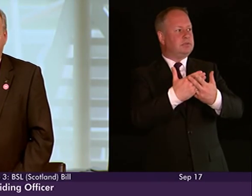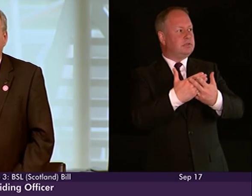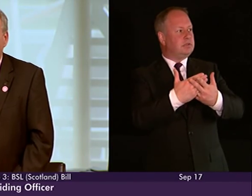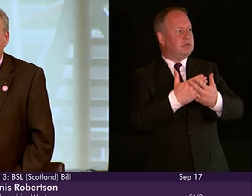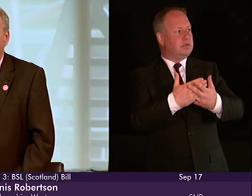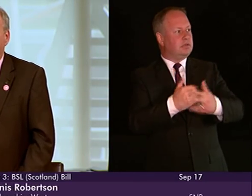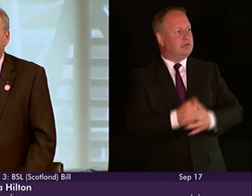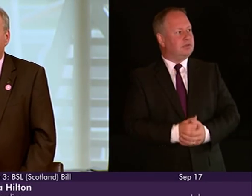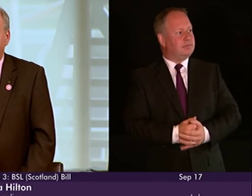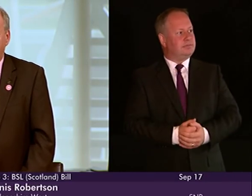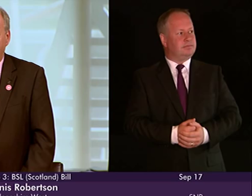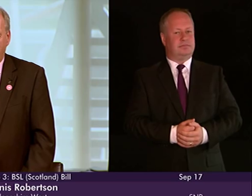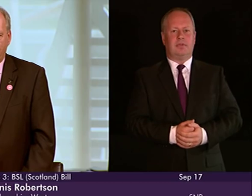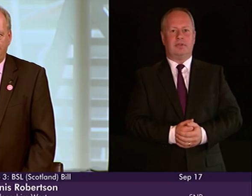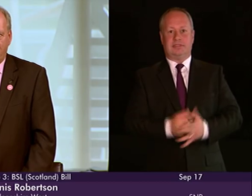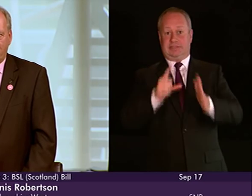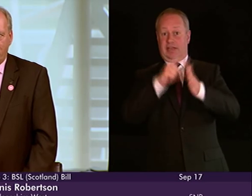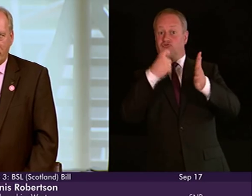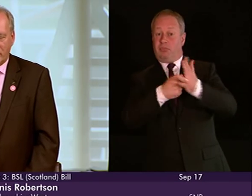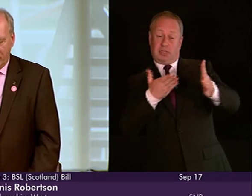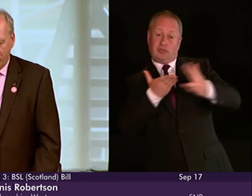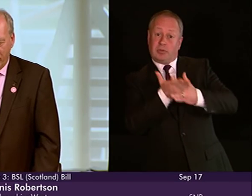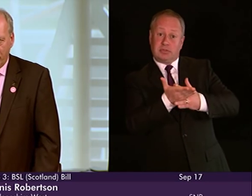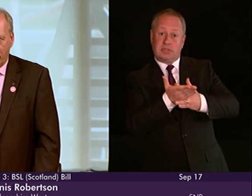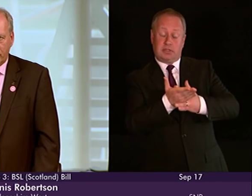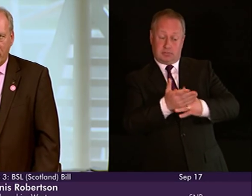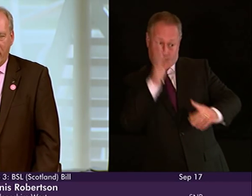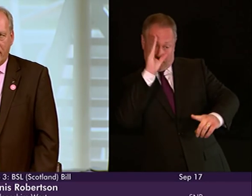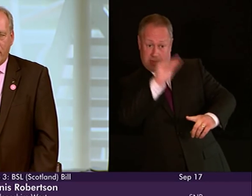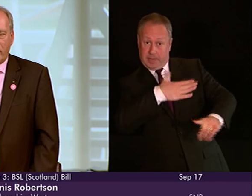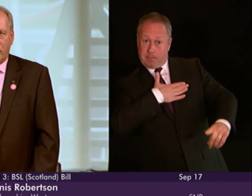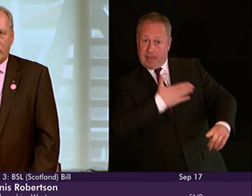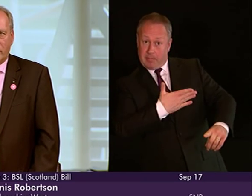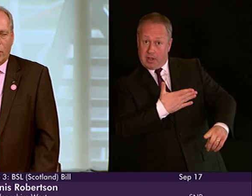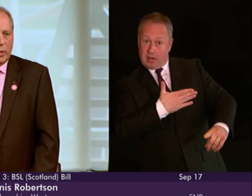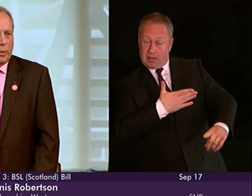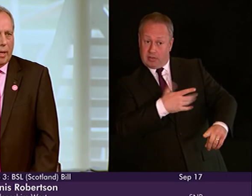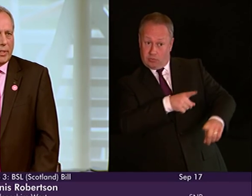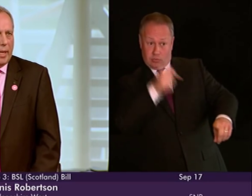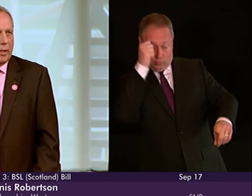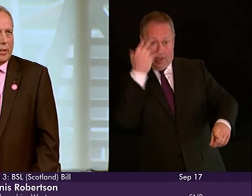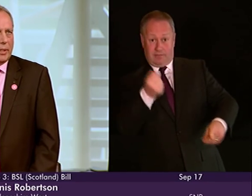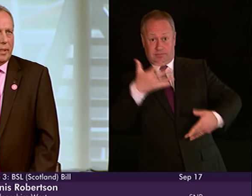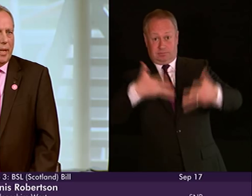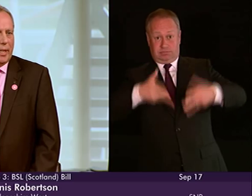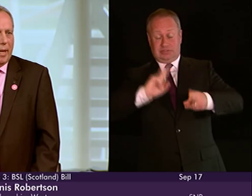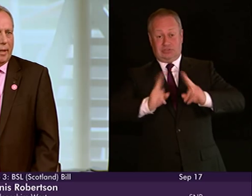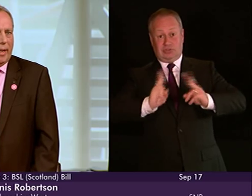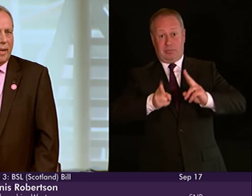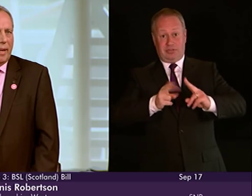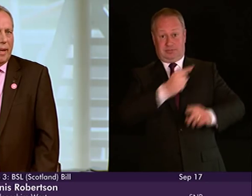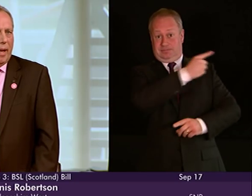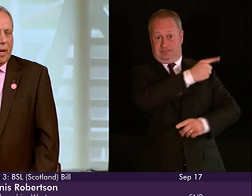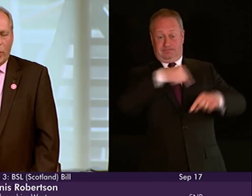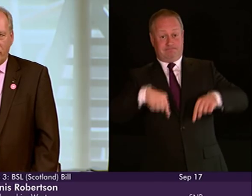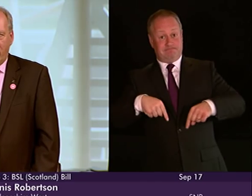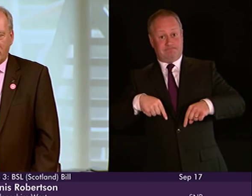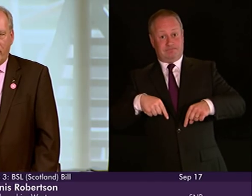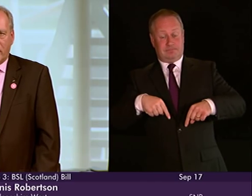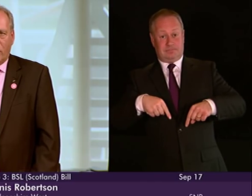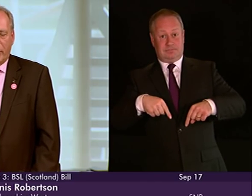Dennis Robertson: The member will acknowledge that we have signers in the gallery. One aspect